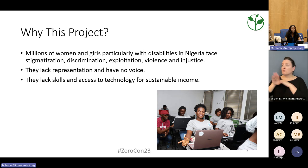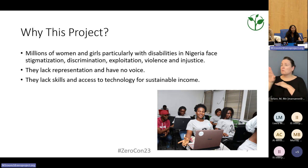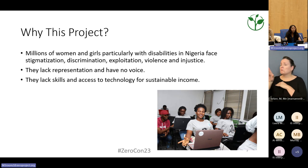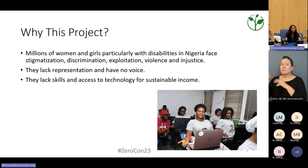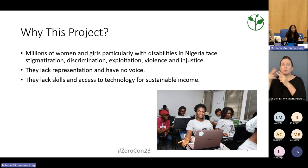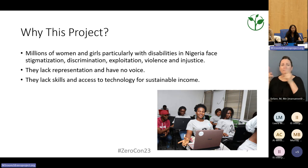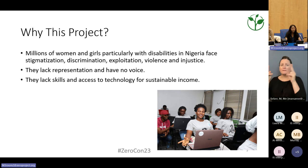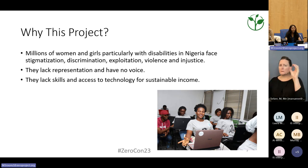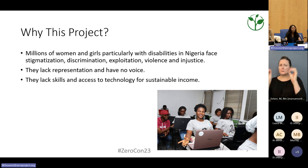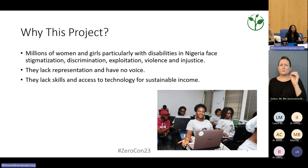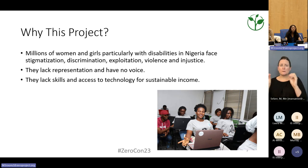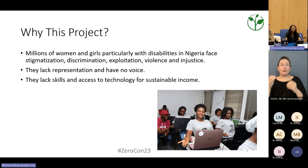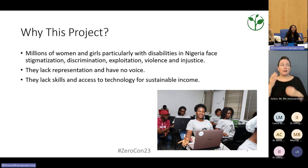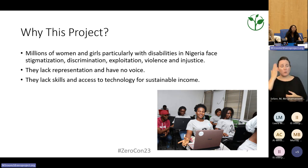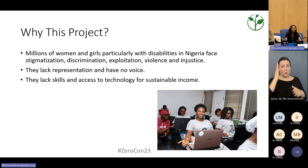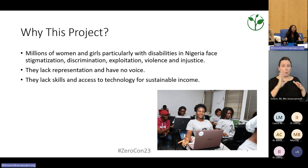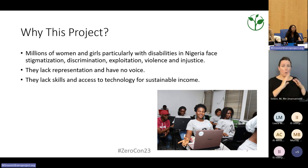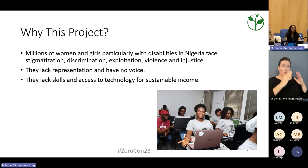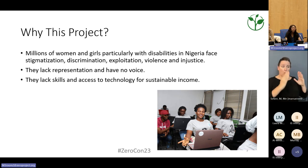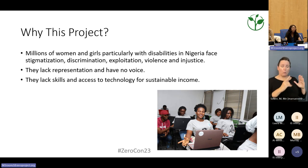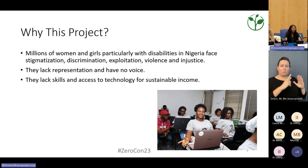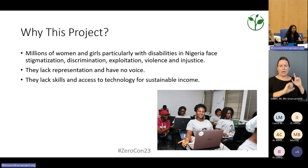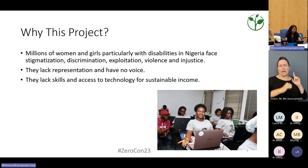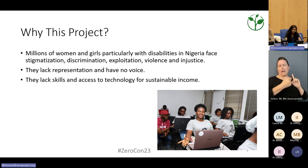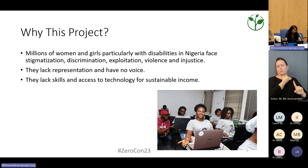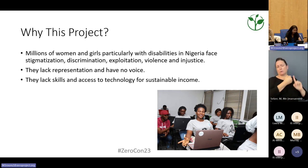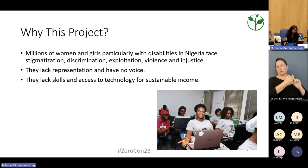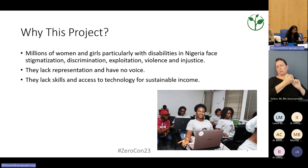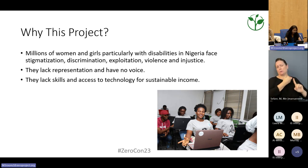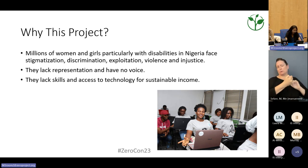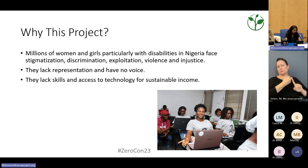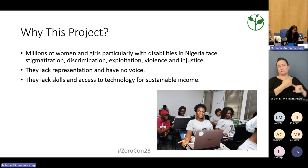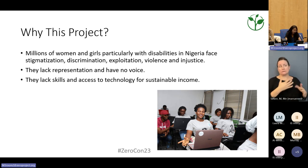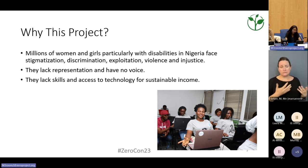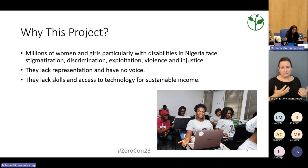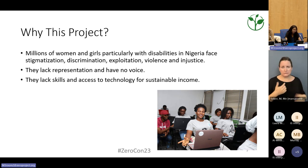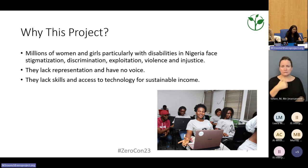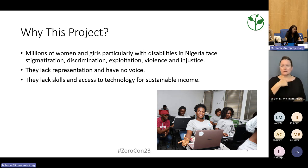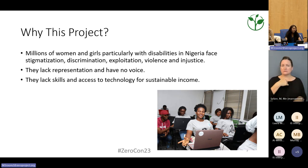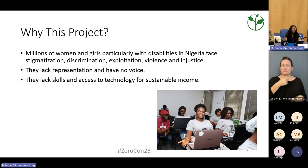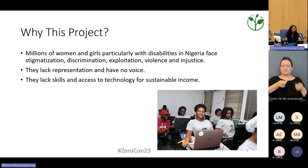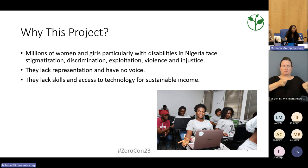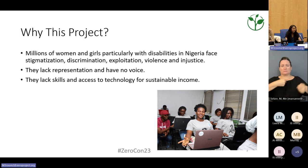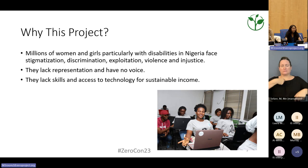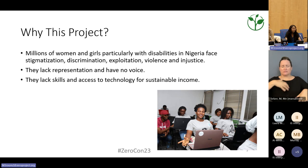from hand to mouth, and she was unable to leave her partner. She could never muster the courage to